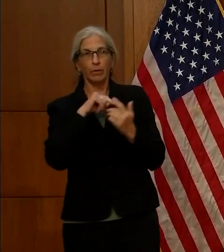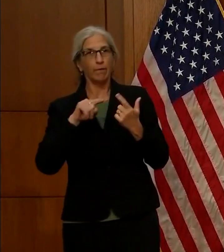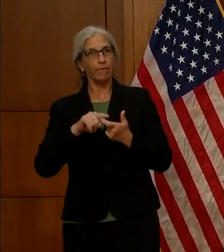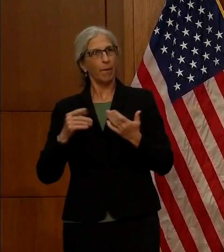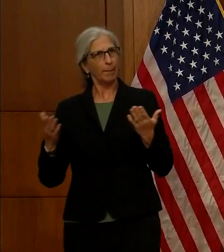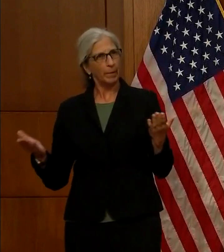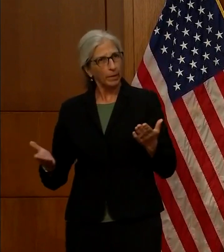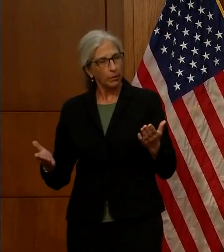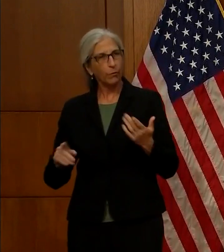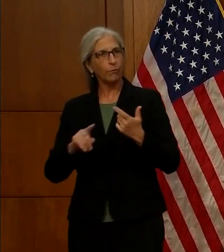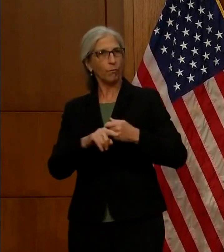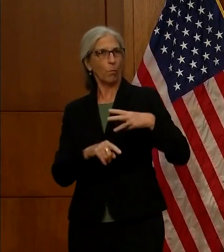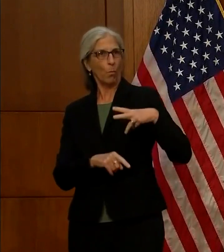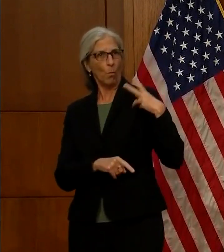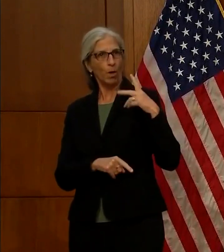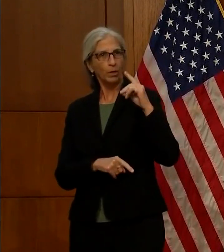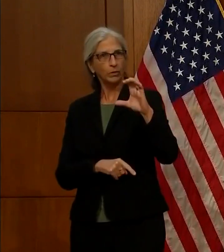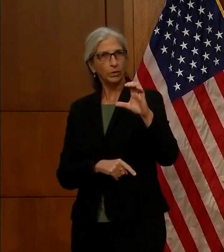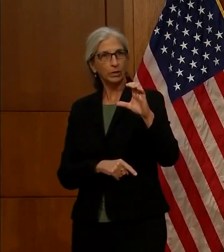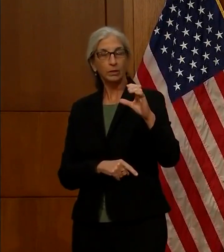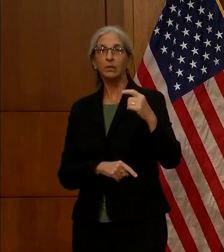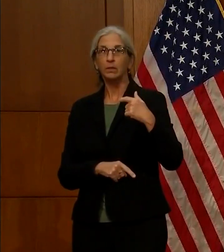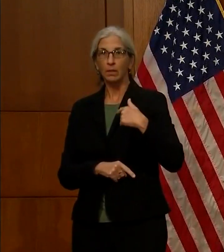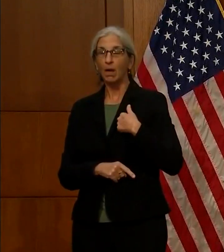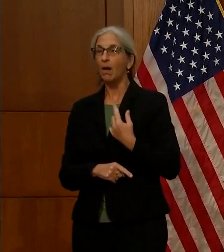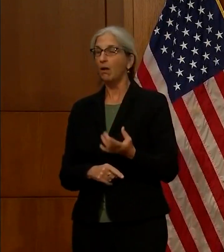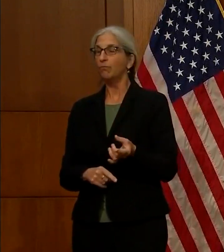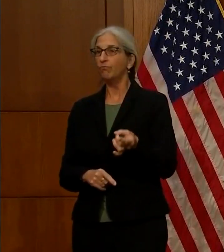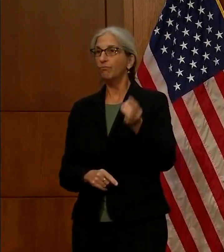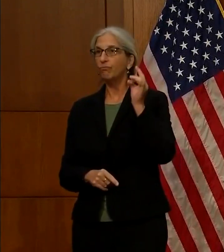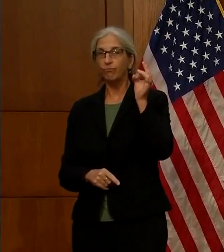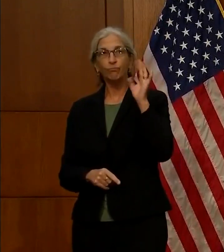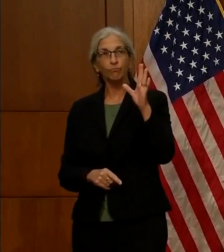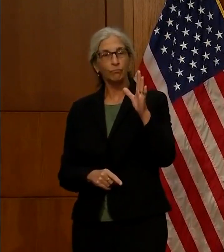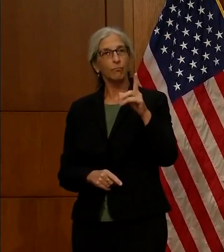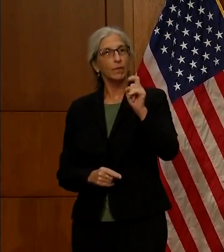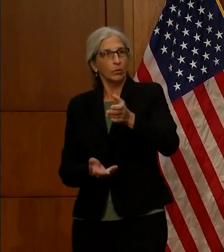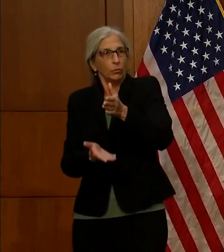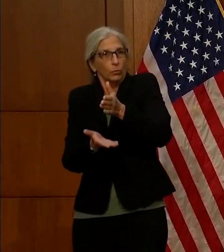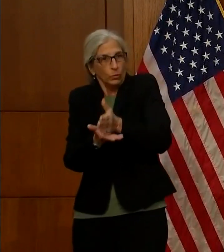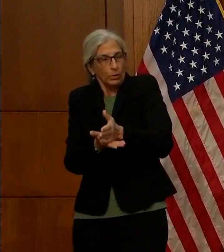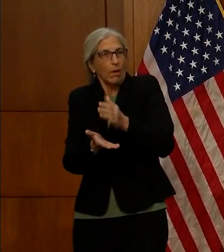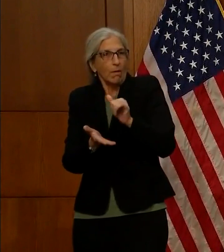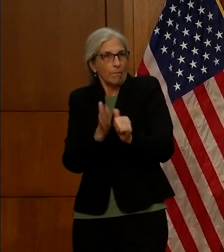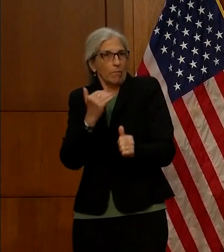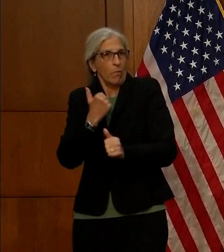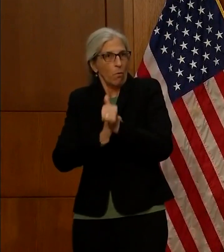ANOTHER COUNTRY. IS COMING FROM